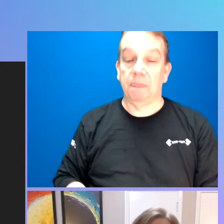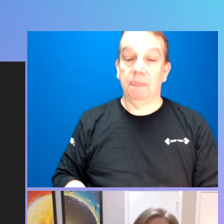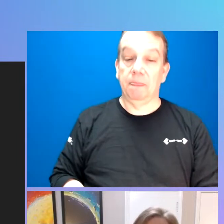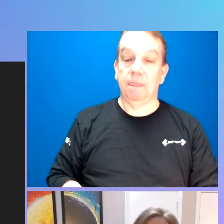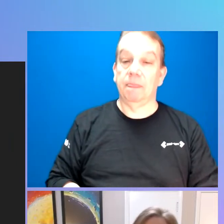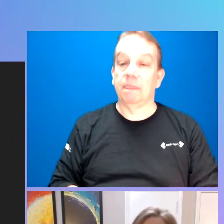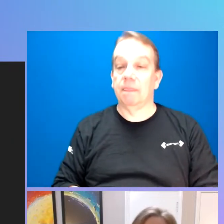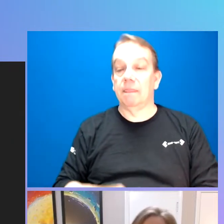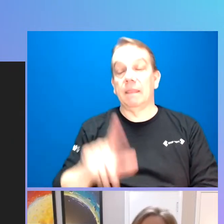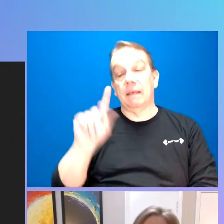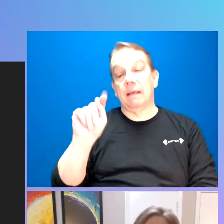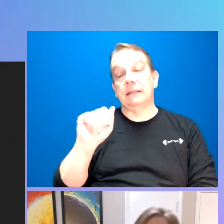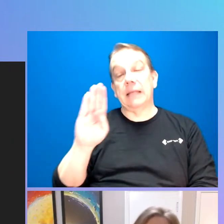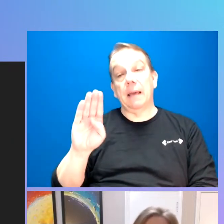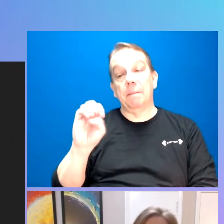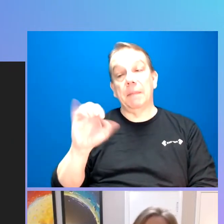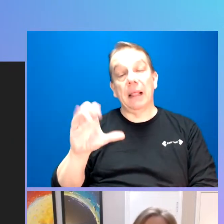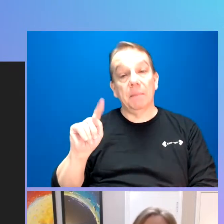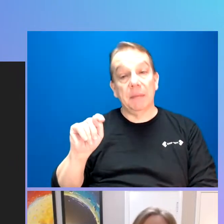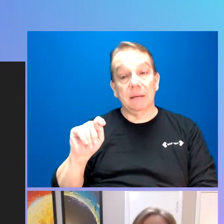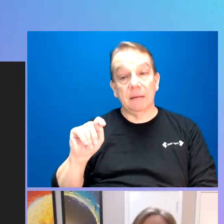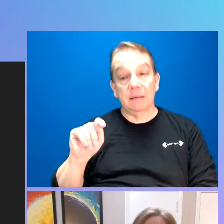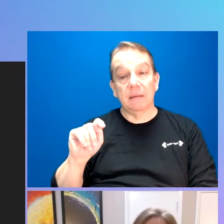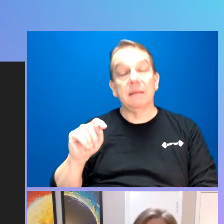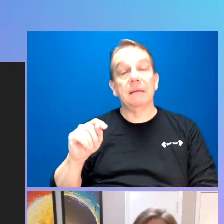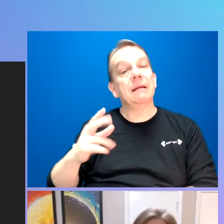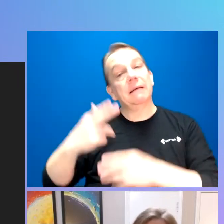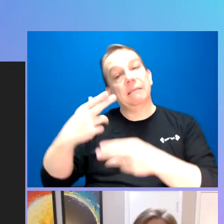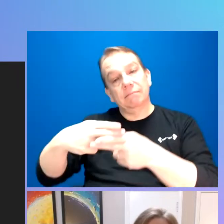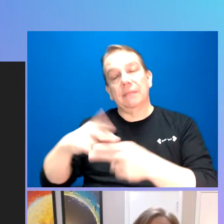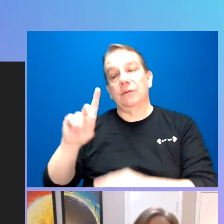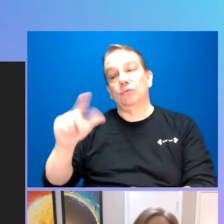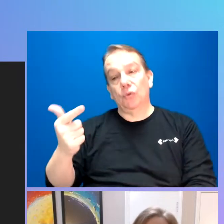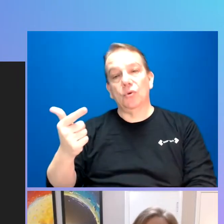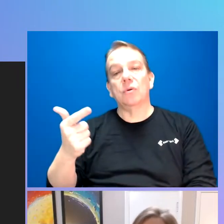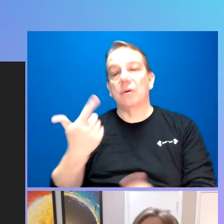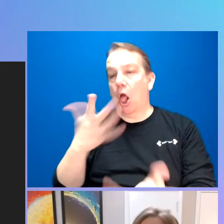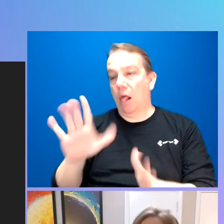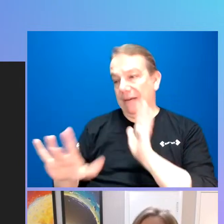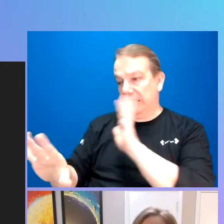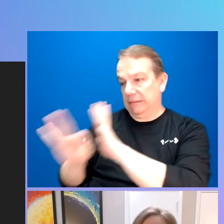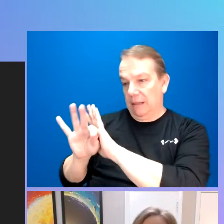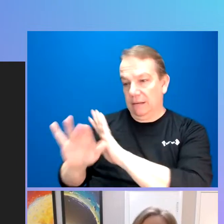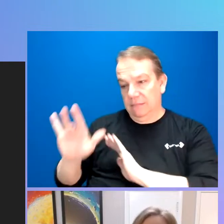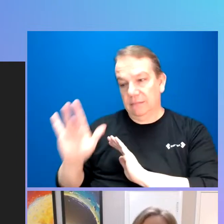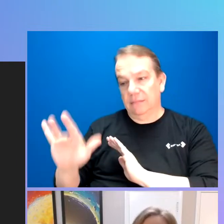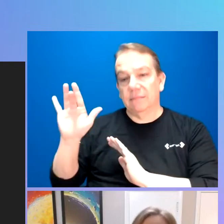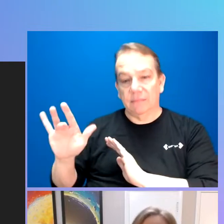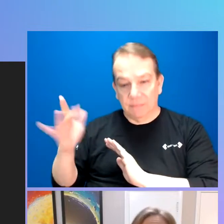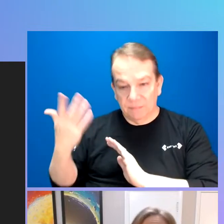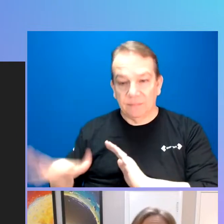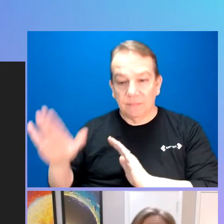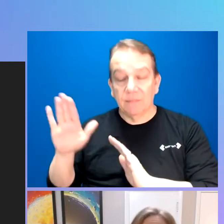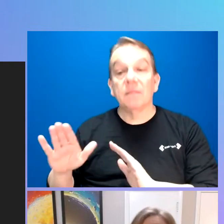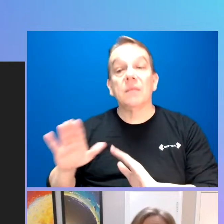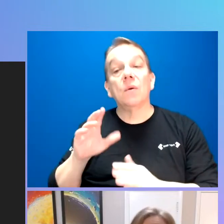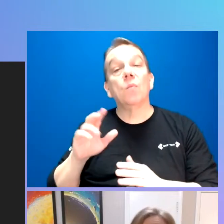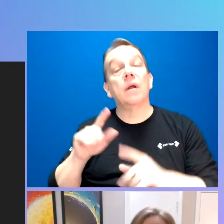named dogs, and it's selected when a screen reader focuses,